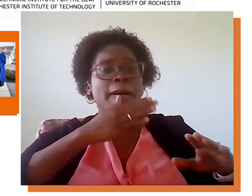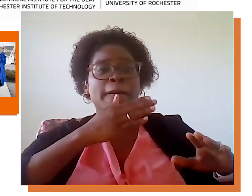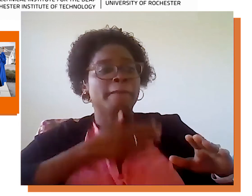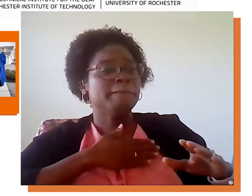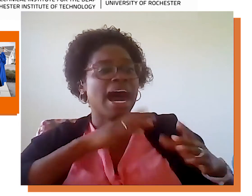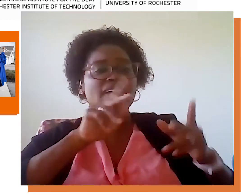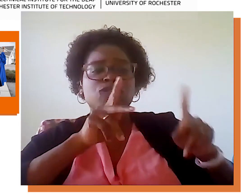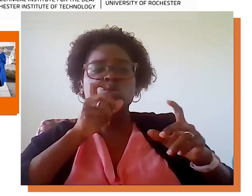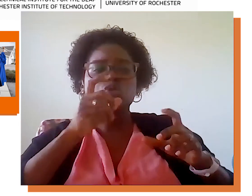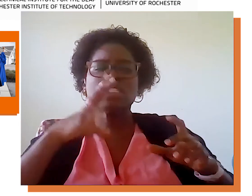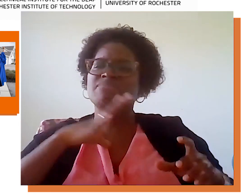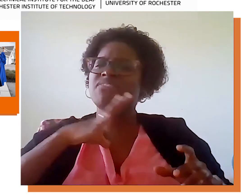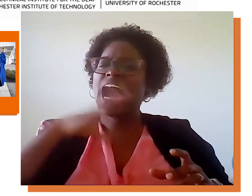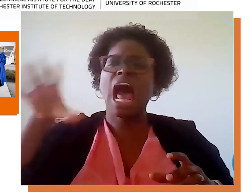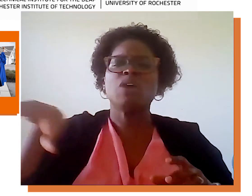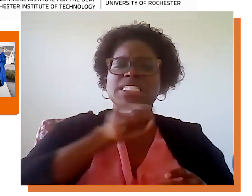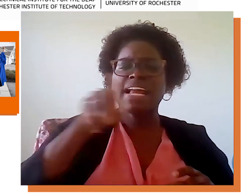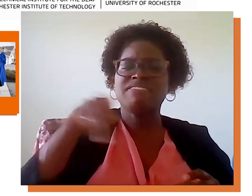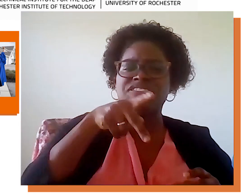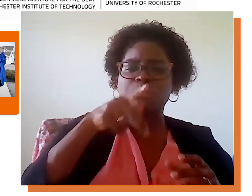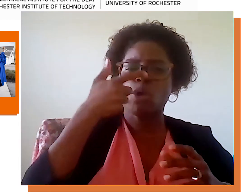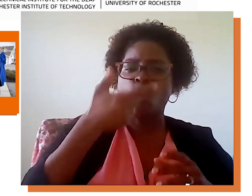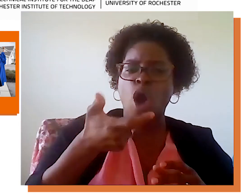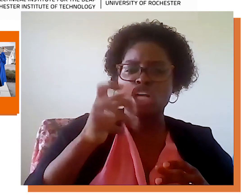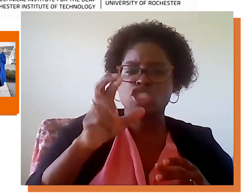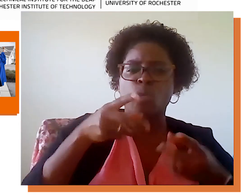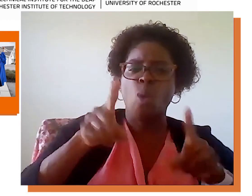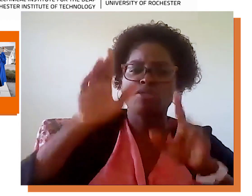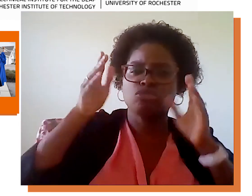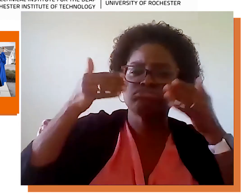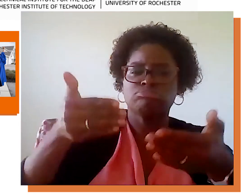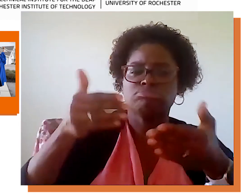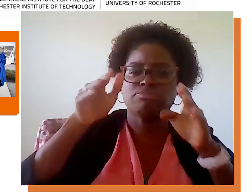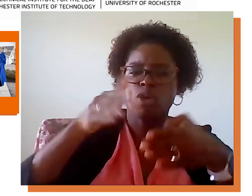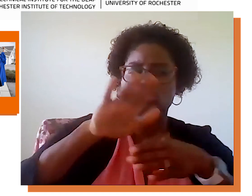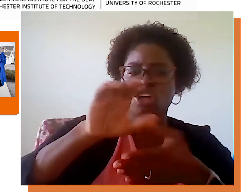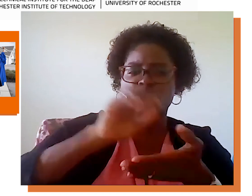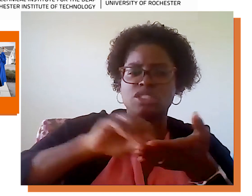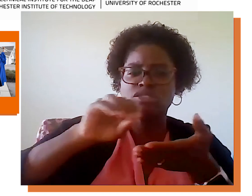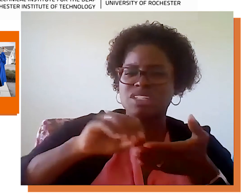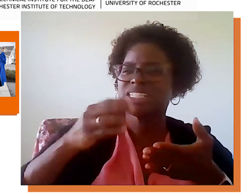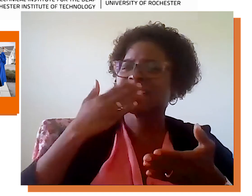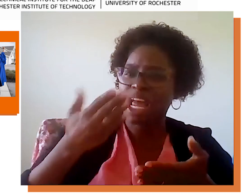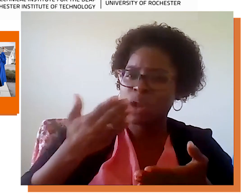held my hand side by side, supported me through my journey were crucial to me getting here.